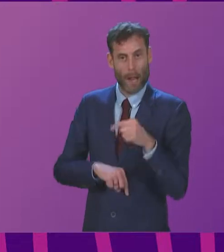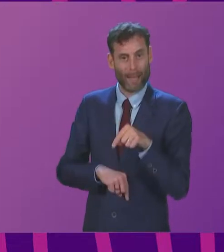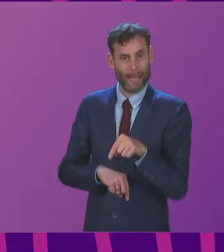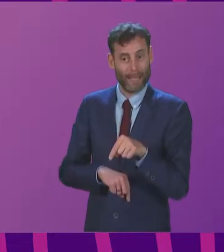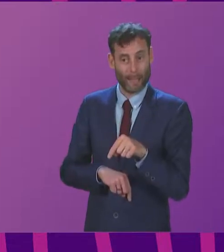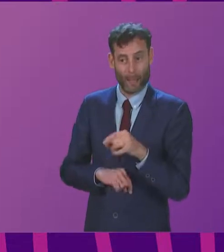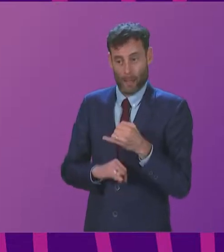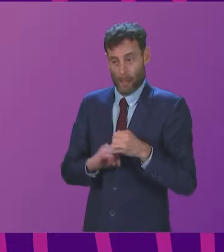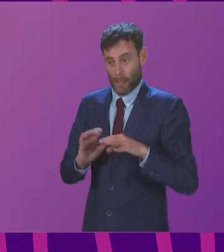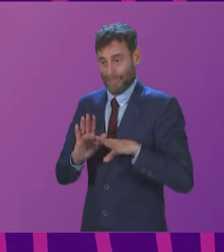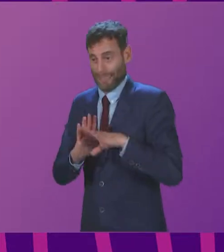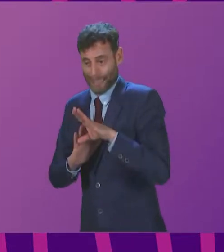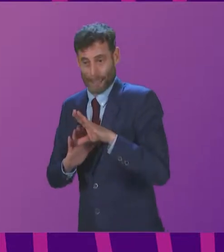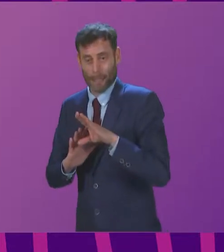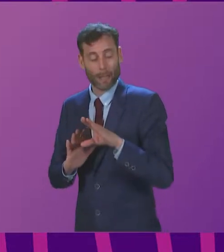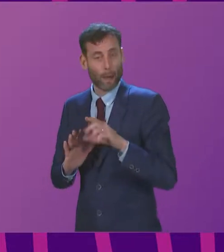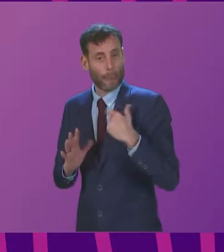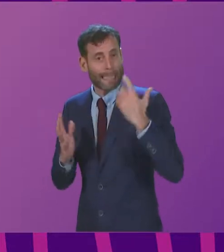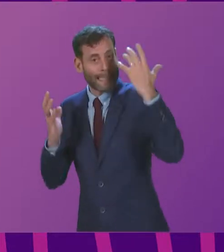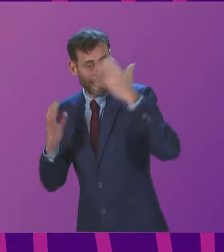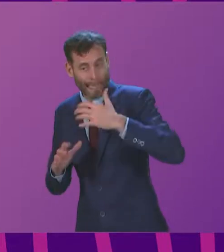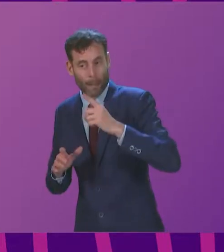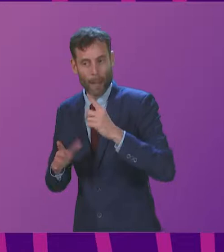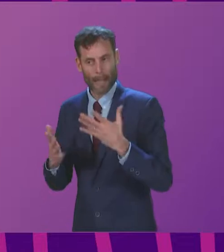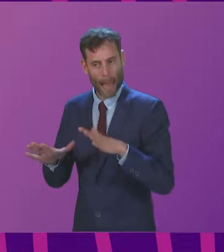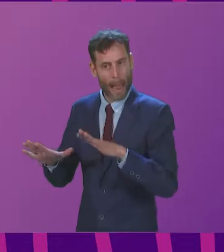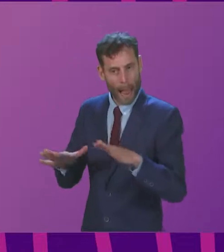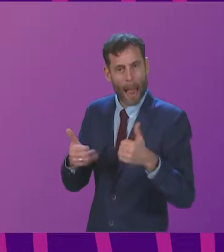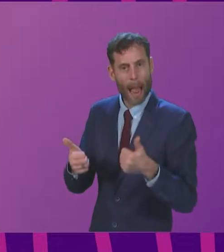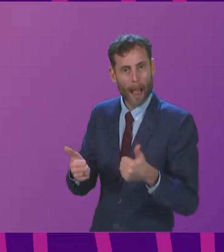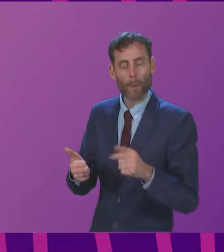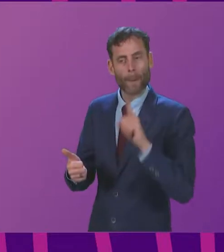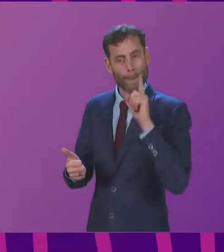is still precarious. The next few weeks pose risks. Cases are rising in countries